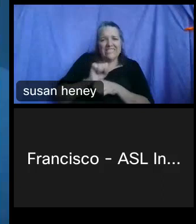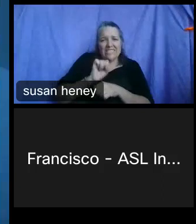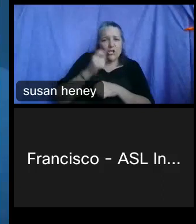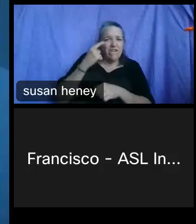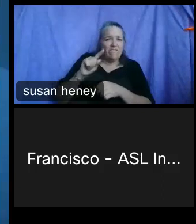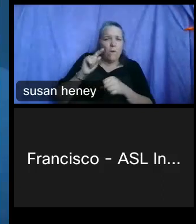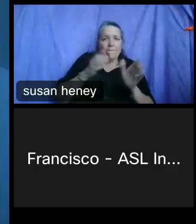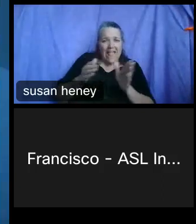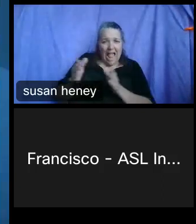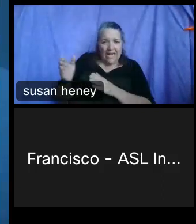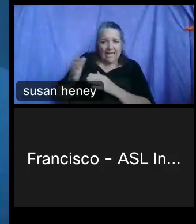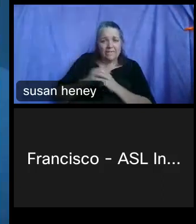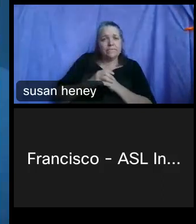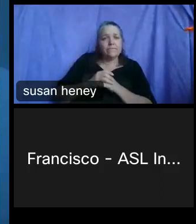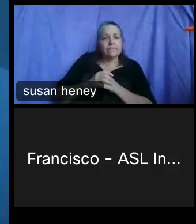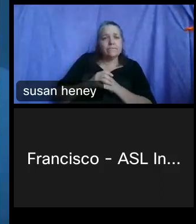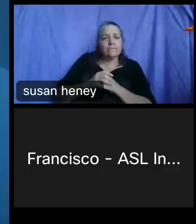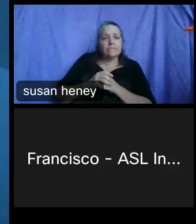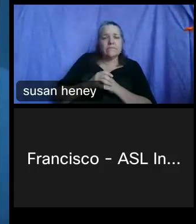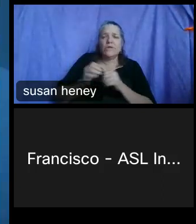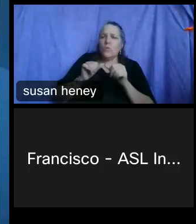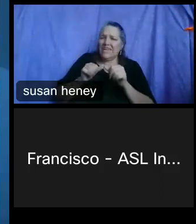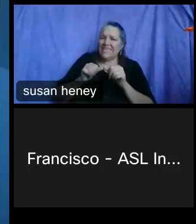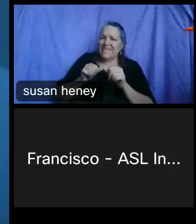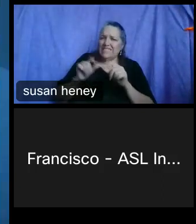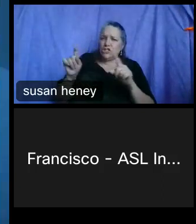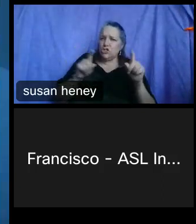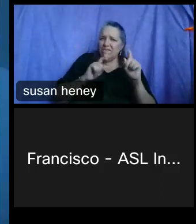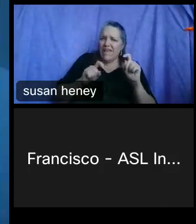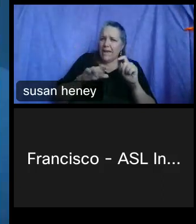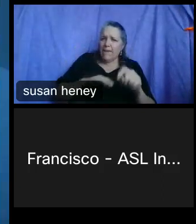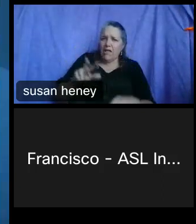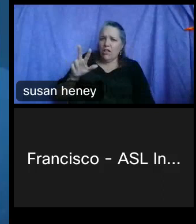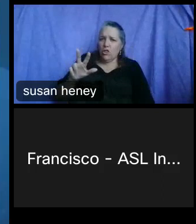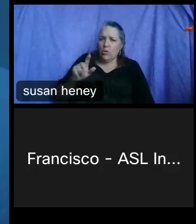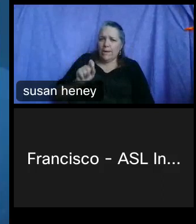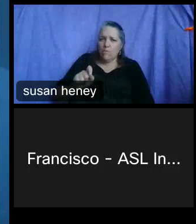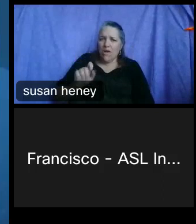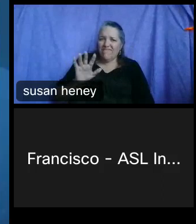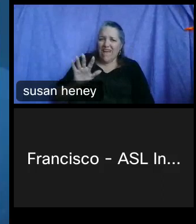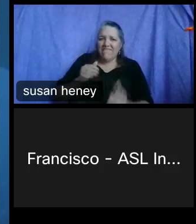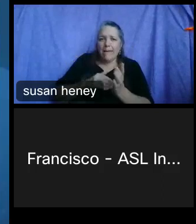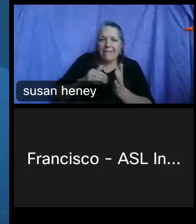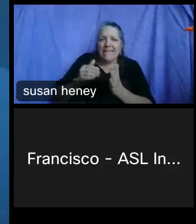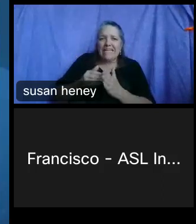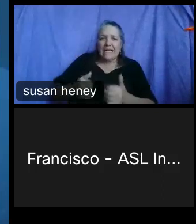The survey continuously samples roughly 3.5 million addresses each year to produce social,